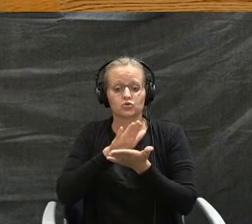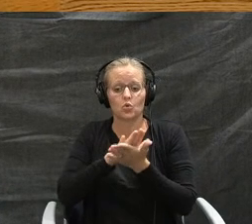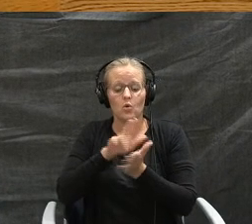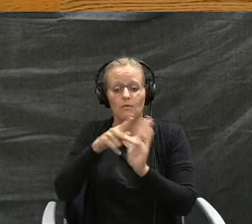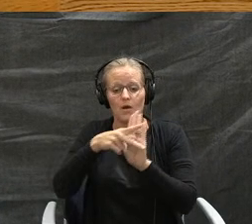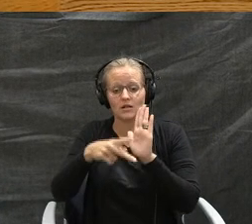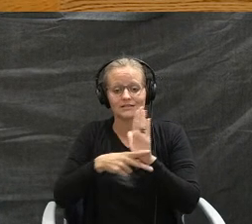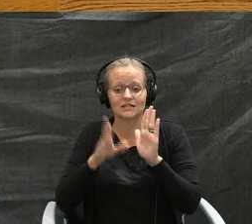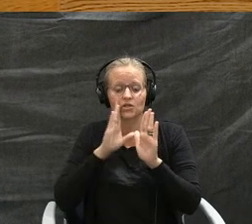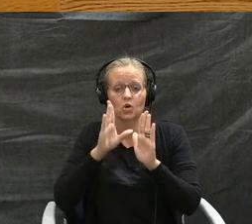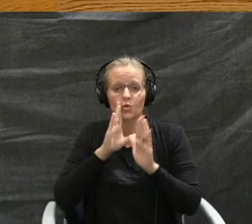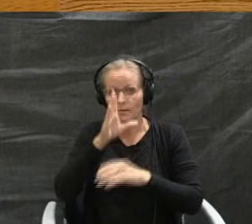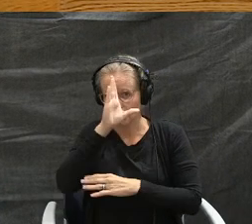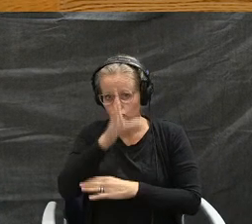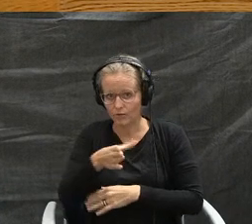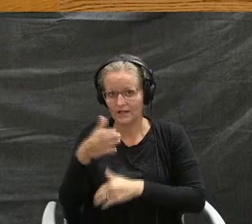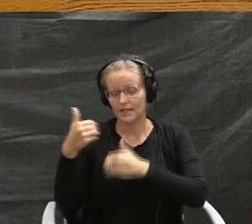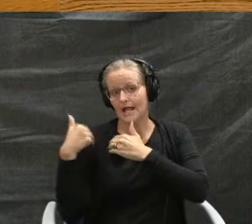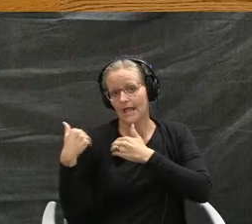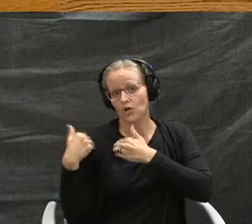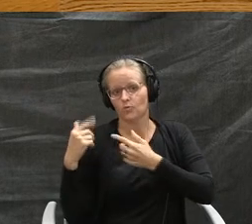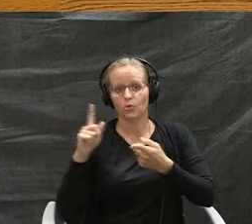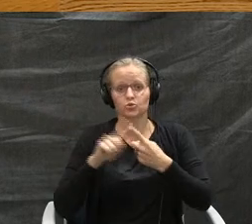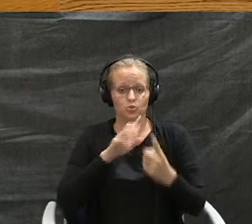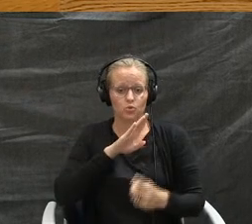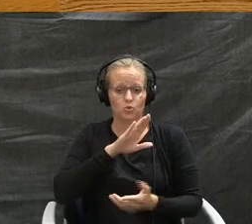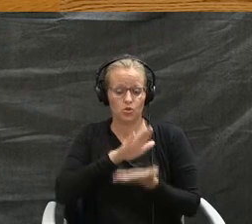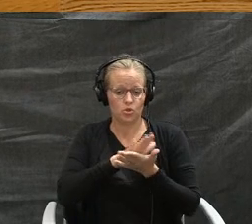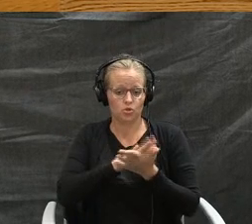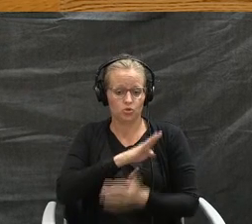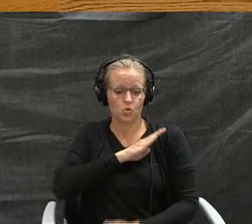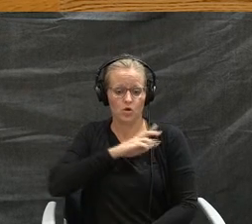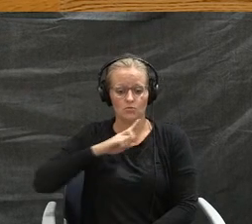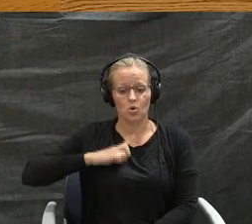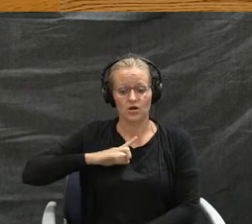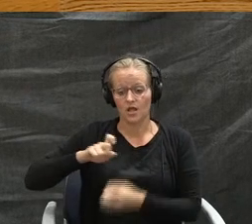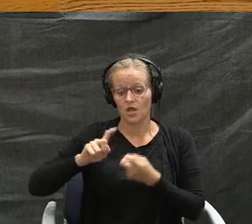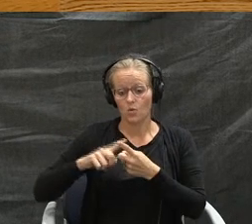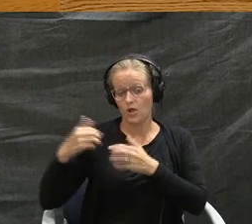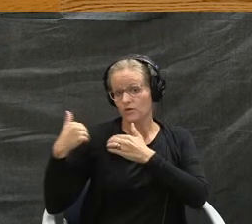school board. And whereas. When responsibilities are not specifically prescribed, nor